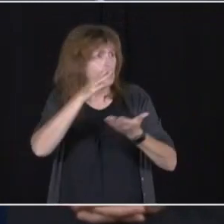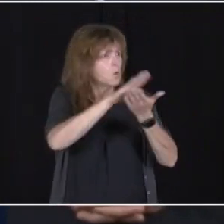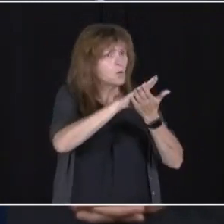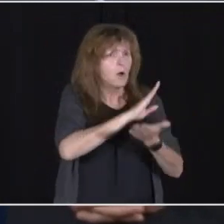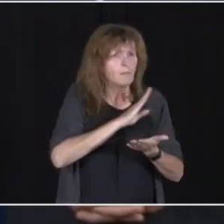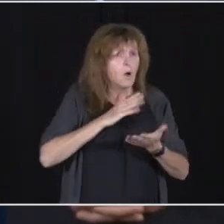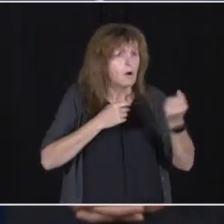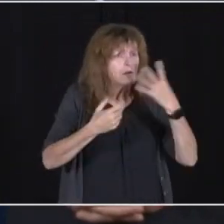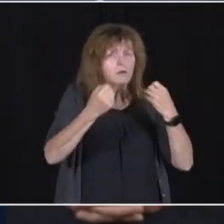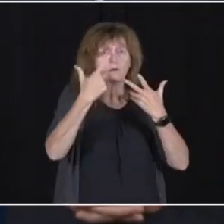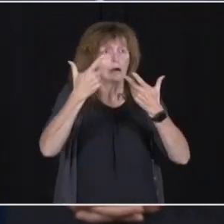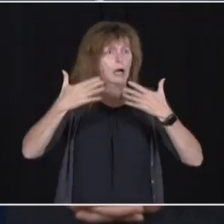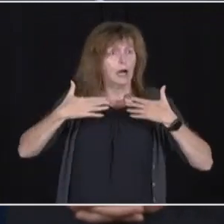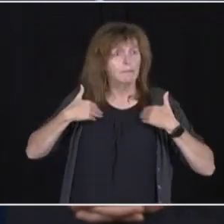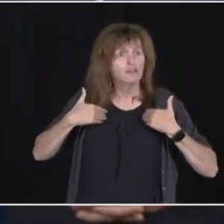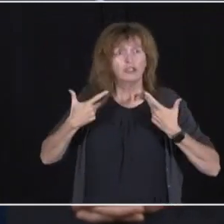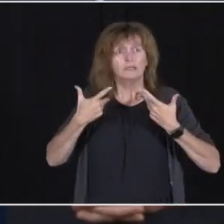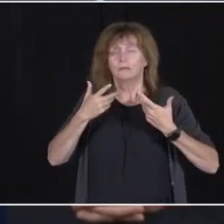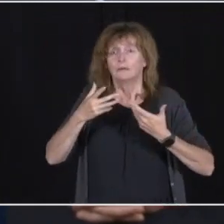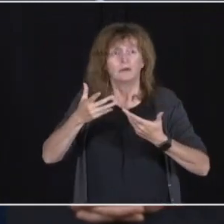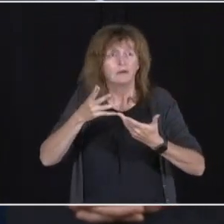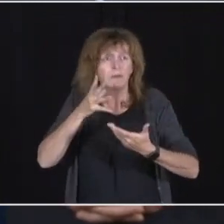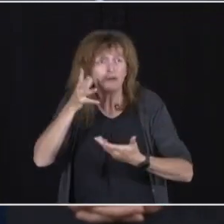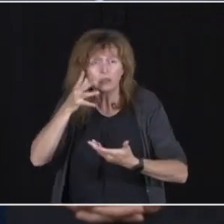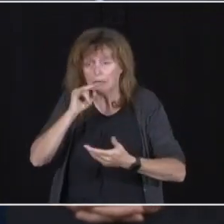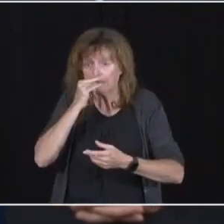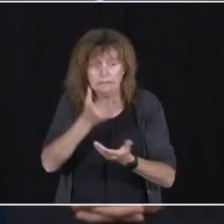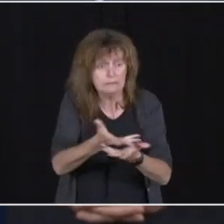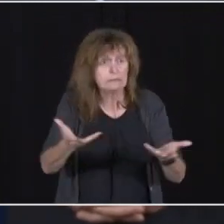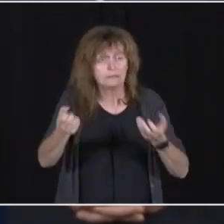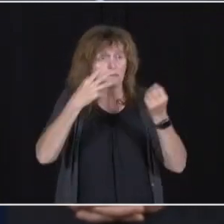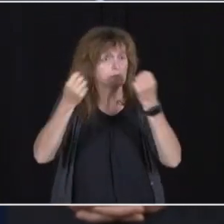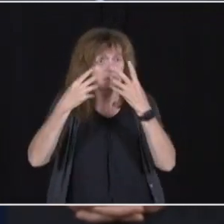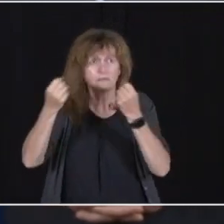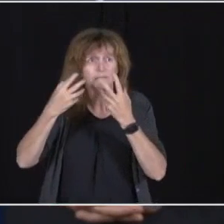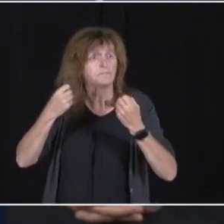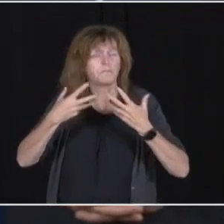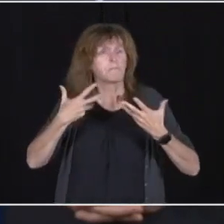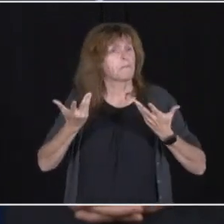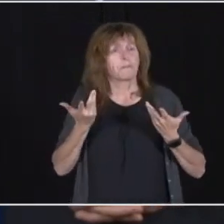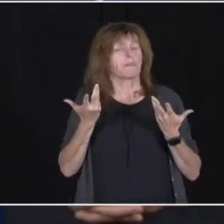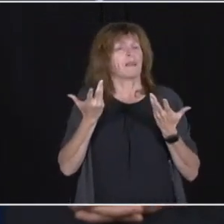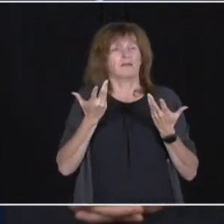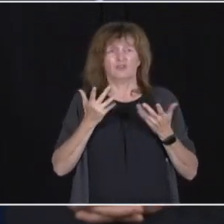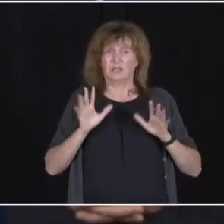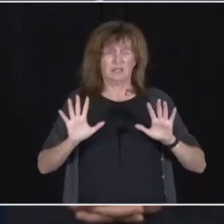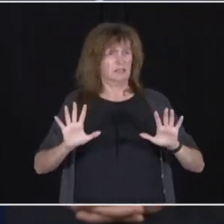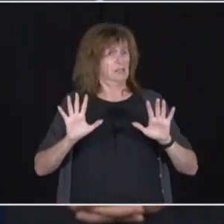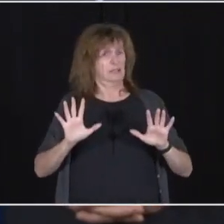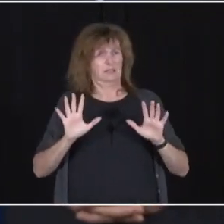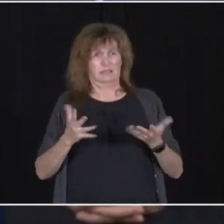politics, no idea is a ridiculous idea. Let's come up with ideas. We are all in this together. We need the parents ideas.